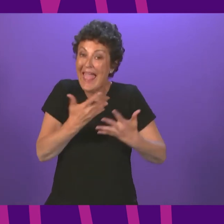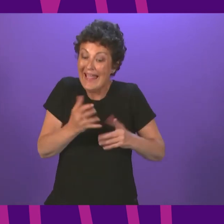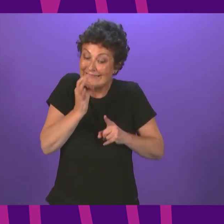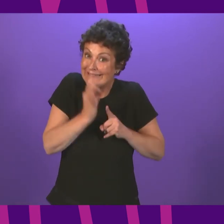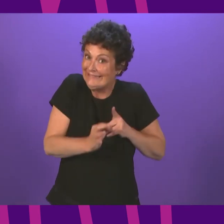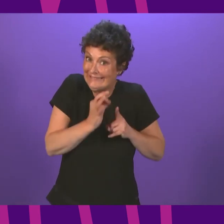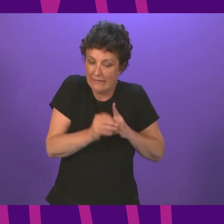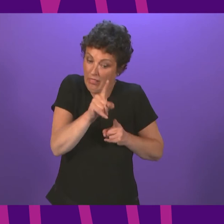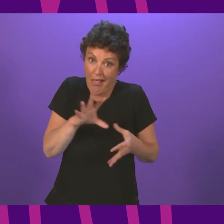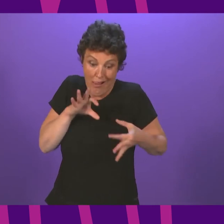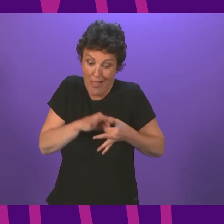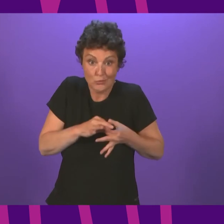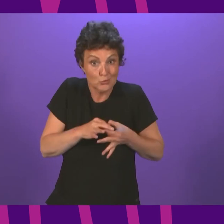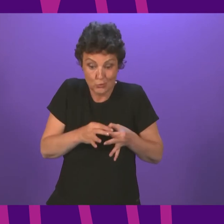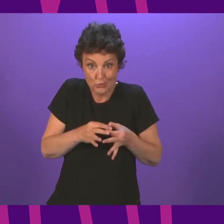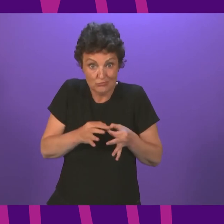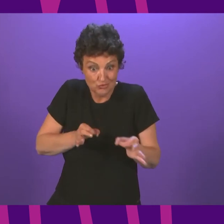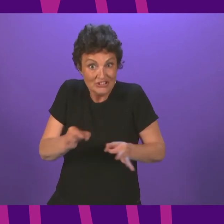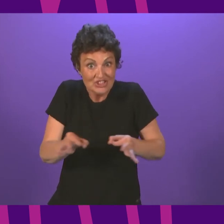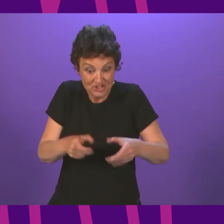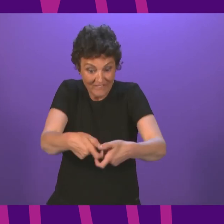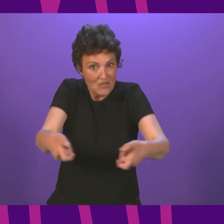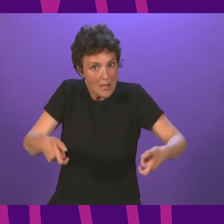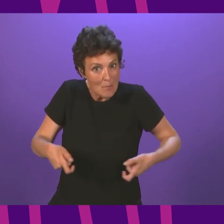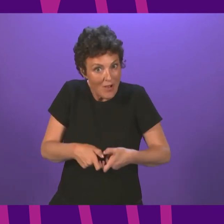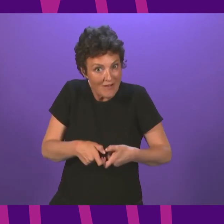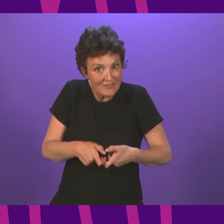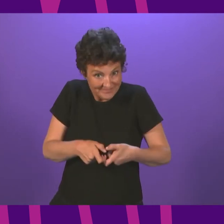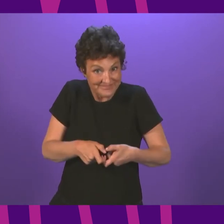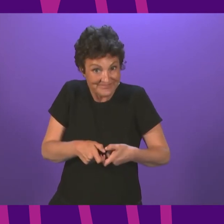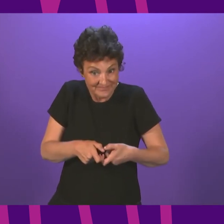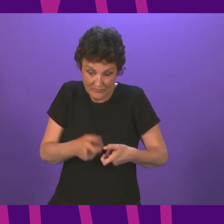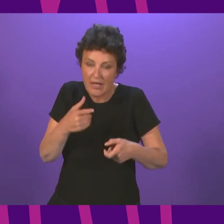time, and there was limited opportunity for any detailed parliamentary scrutiny, or indeed